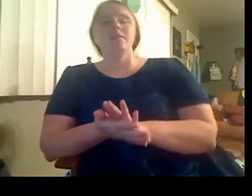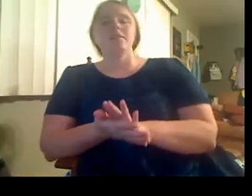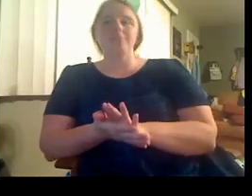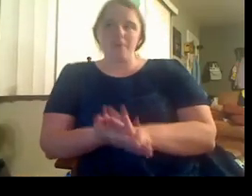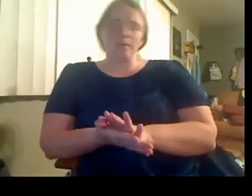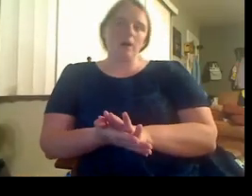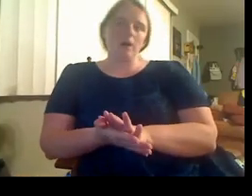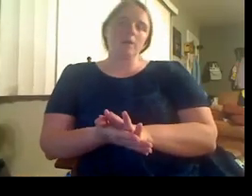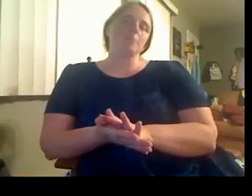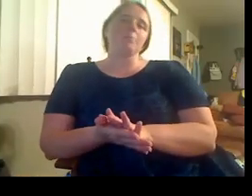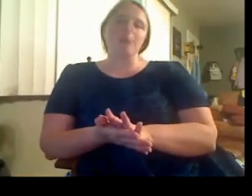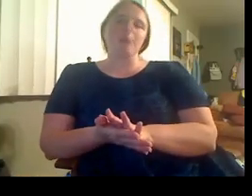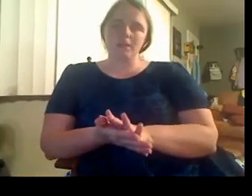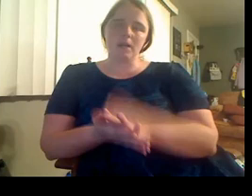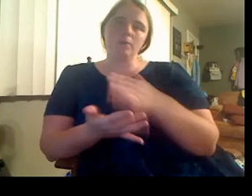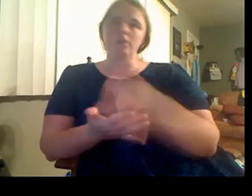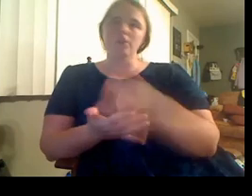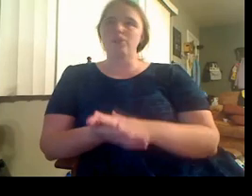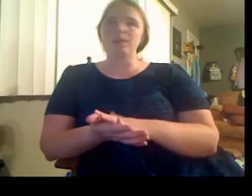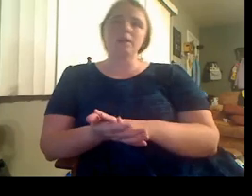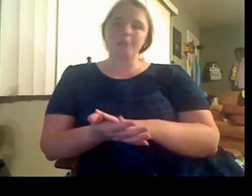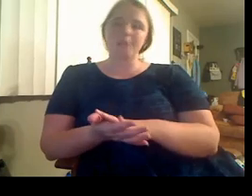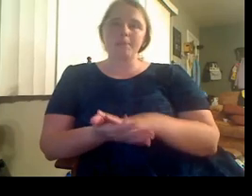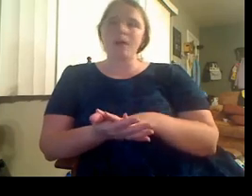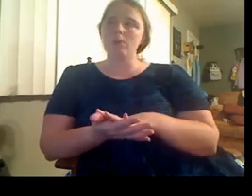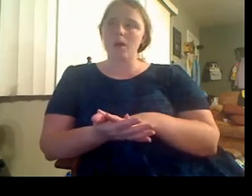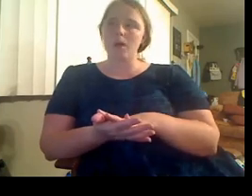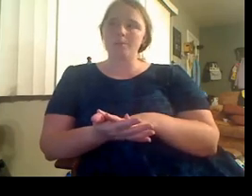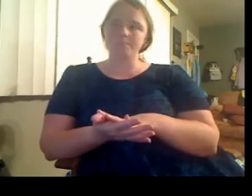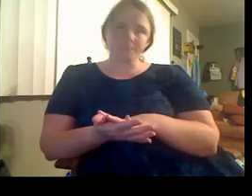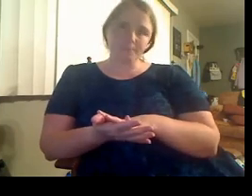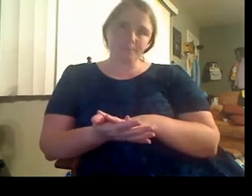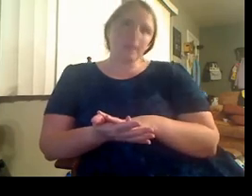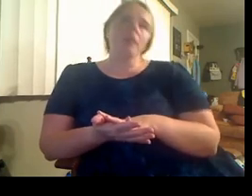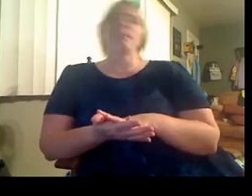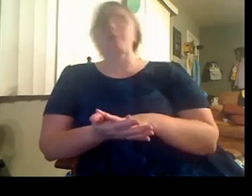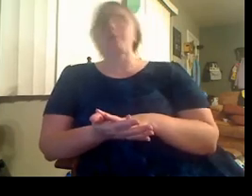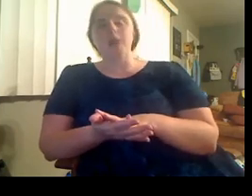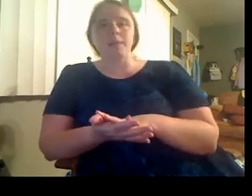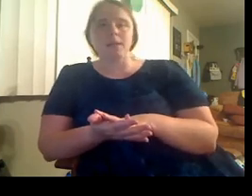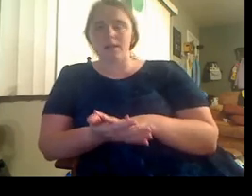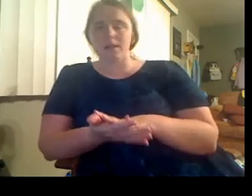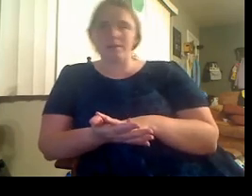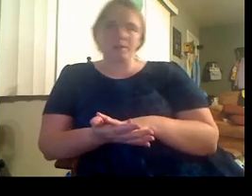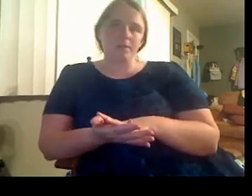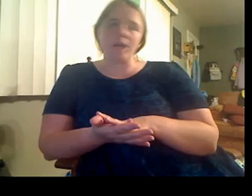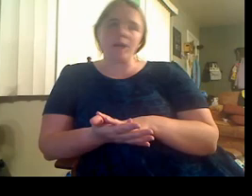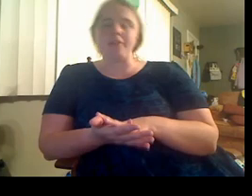So, today I want to share a little bit about public comment and systems level advocacy,